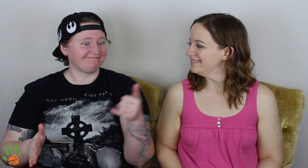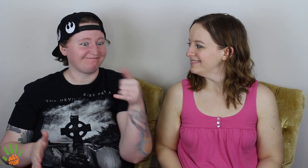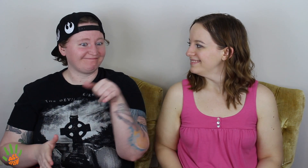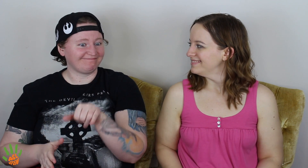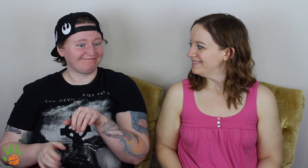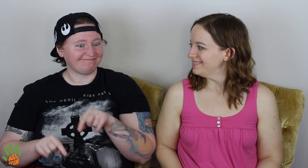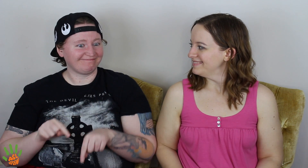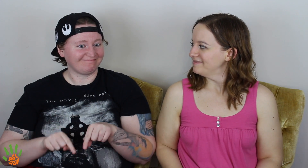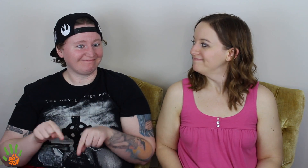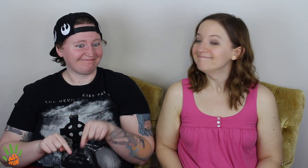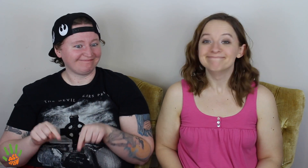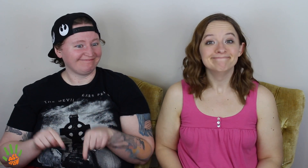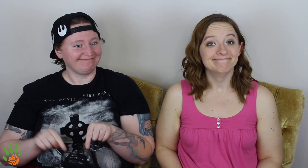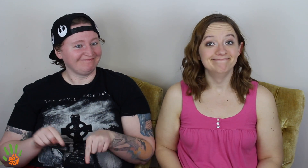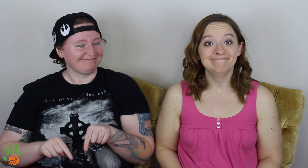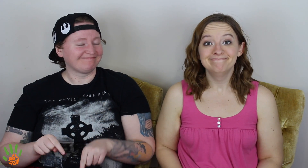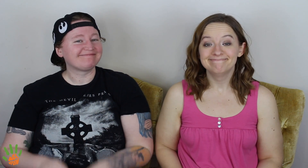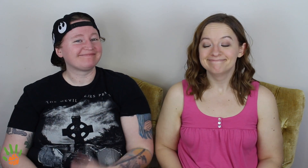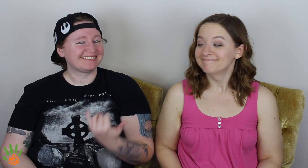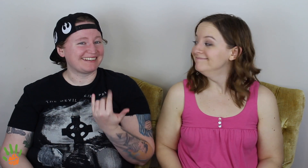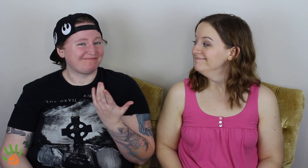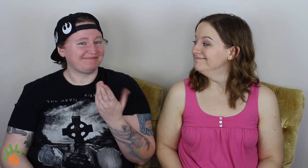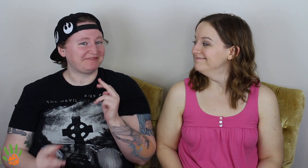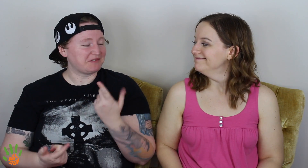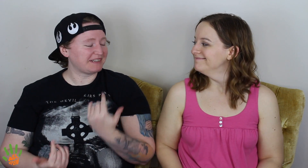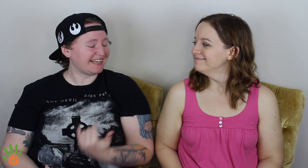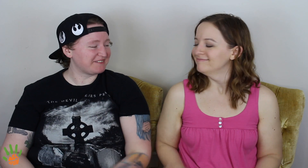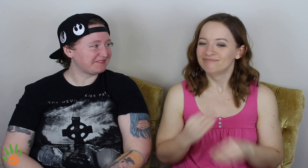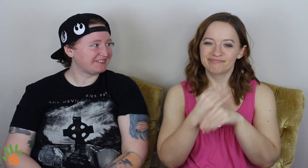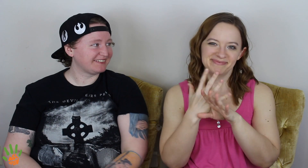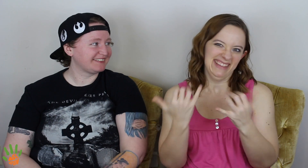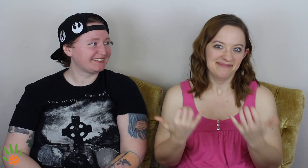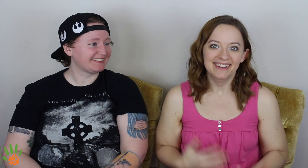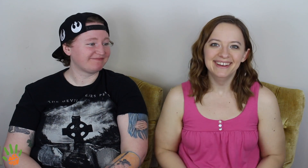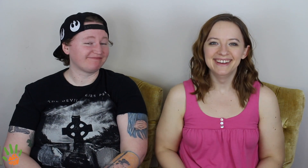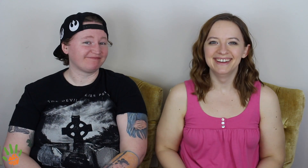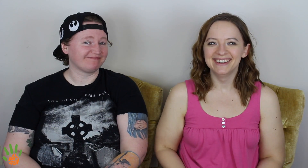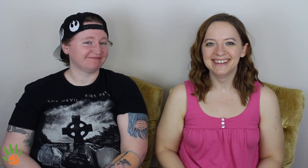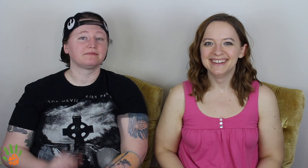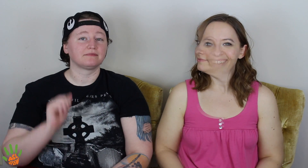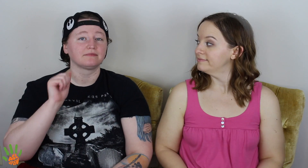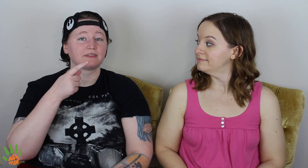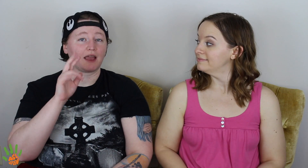Big machine, you put the phone on there and type on there. But now nobody uses those. - Now there are videophones.